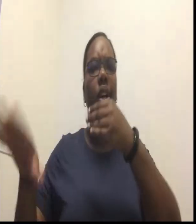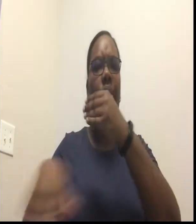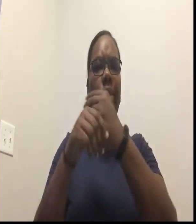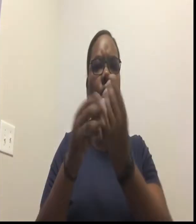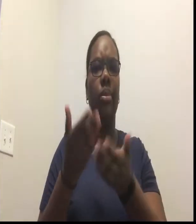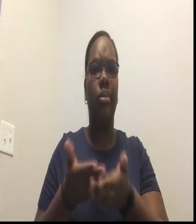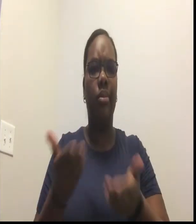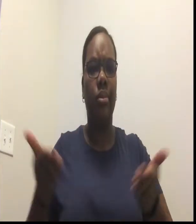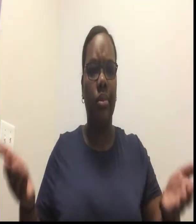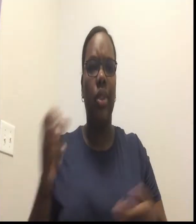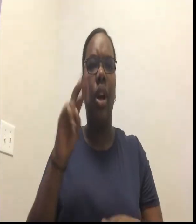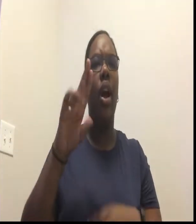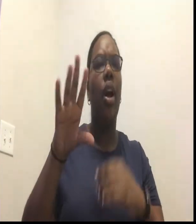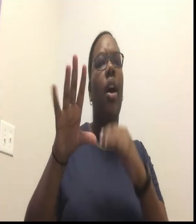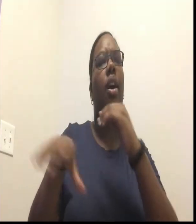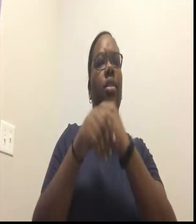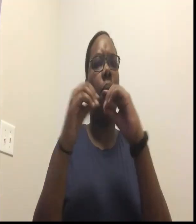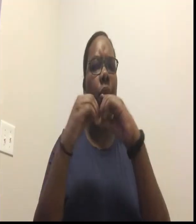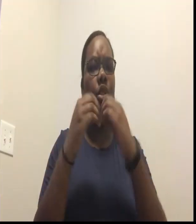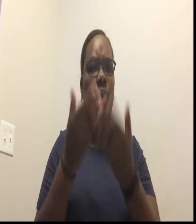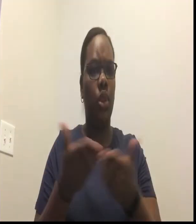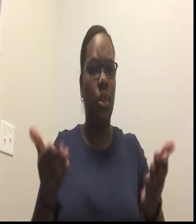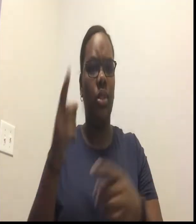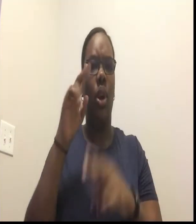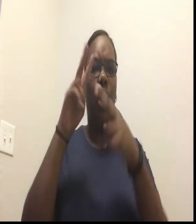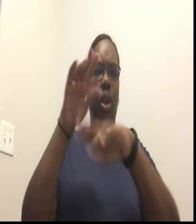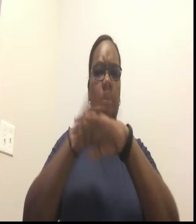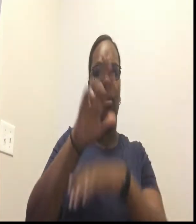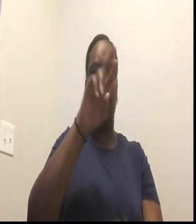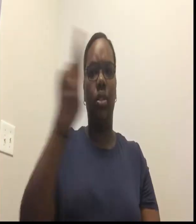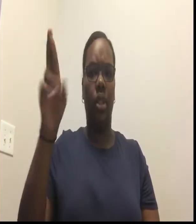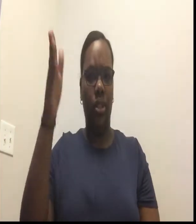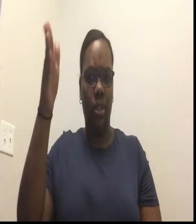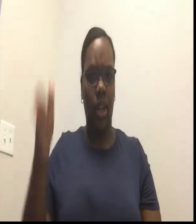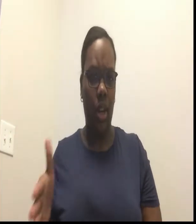the screen and then put it into action.